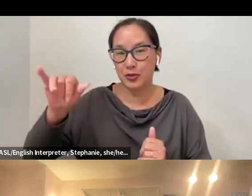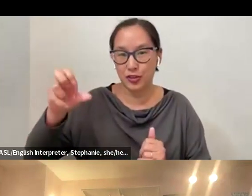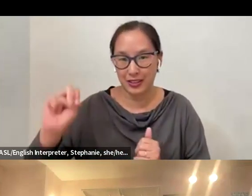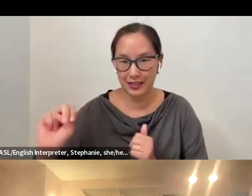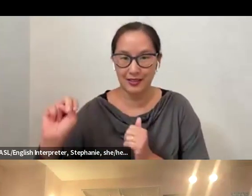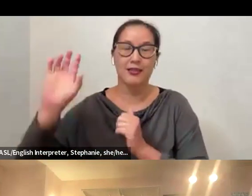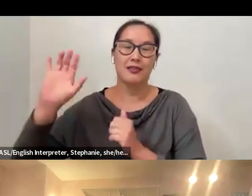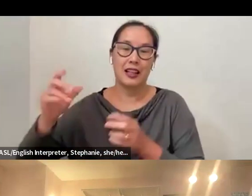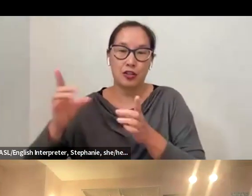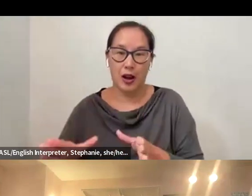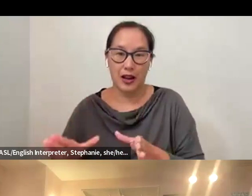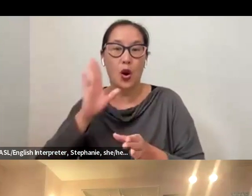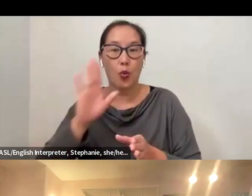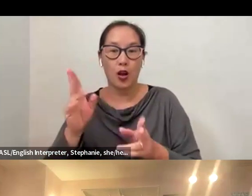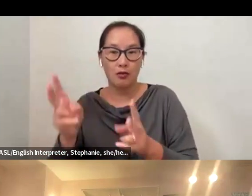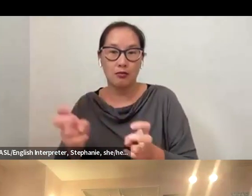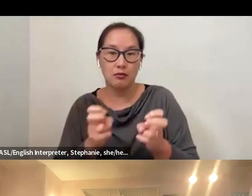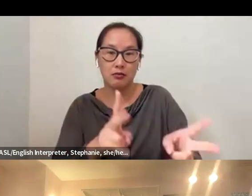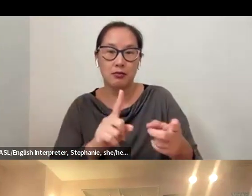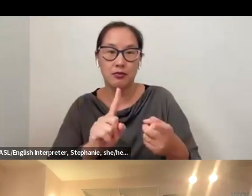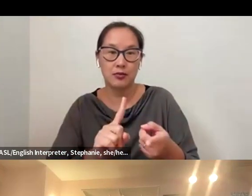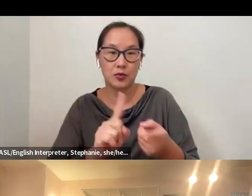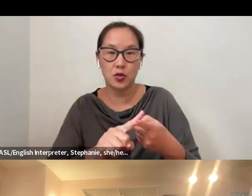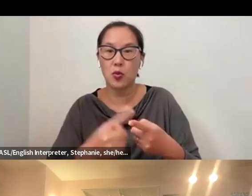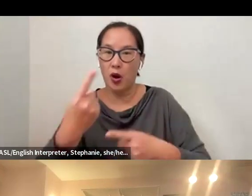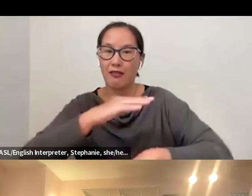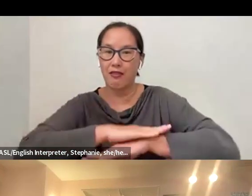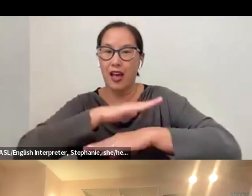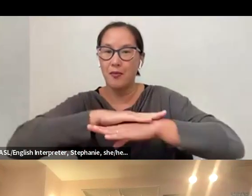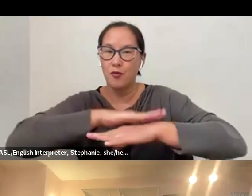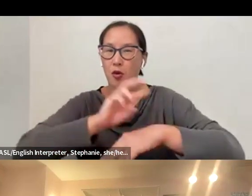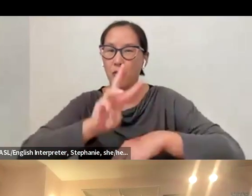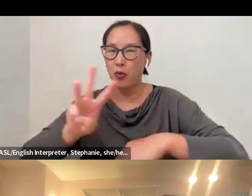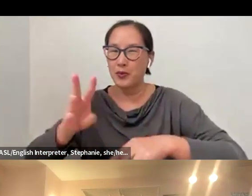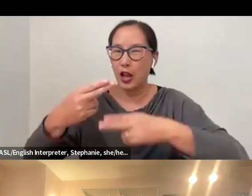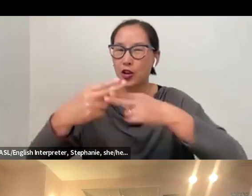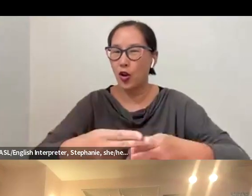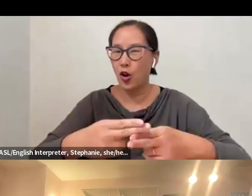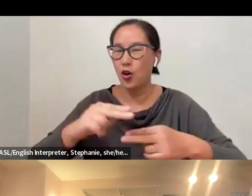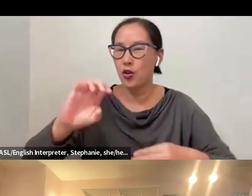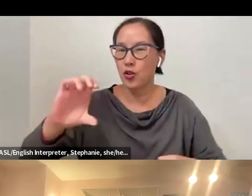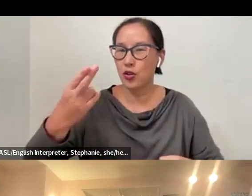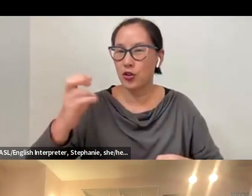platform called Shahid. and the film what, what I felt represented in